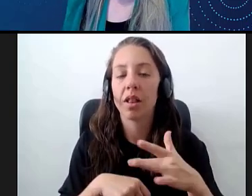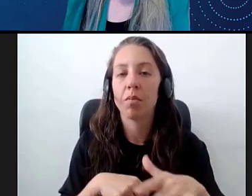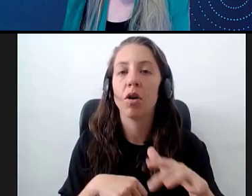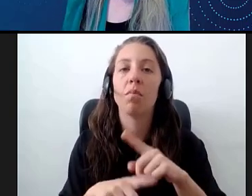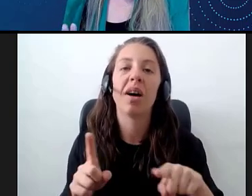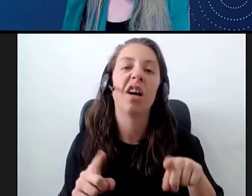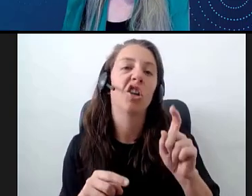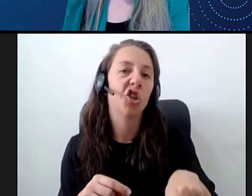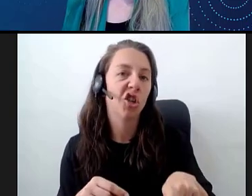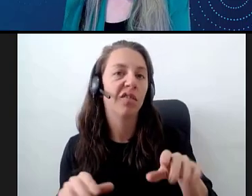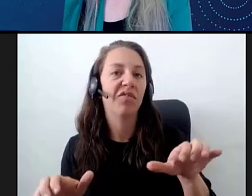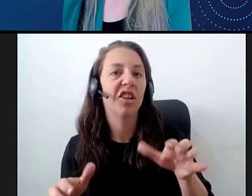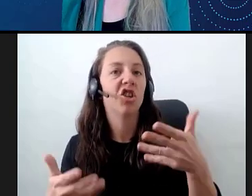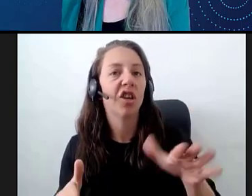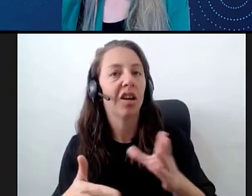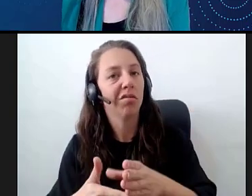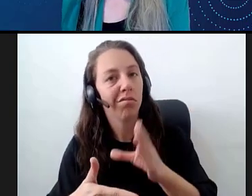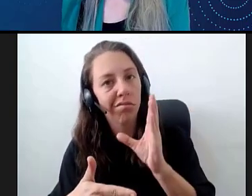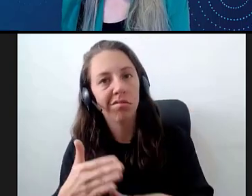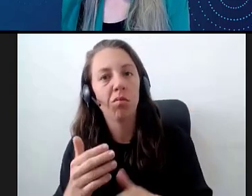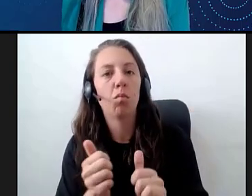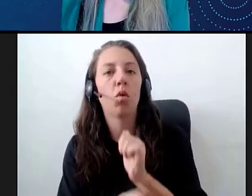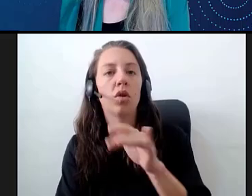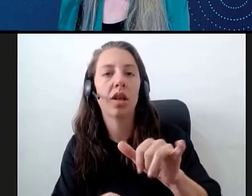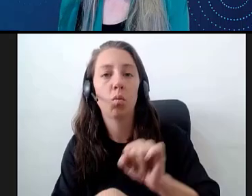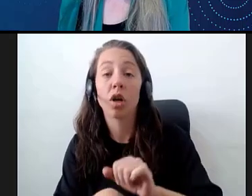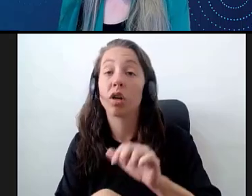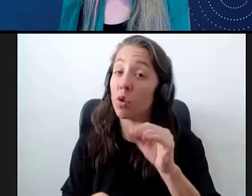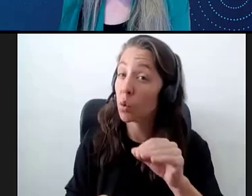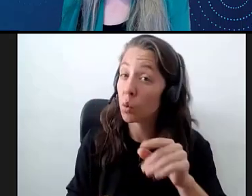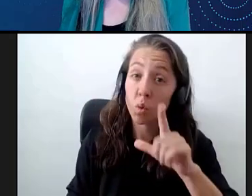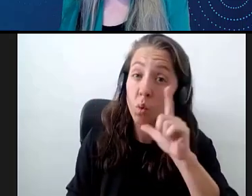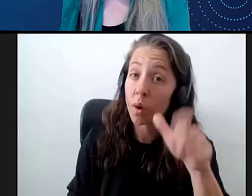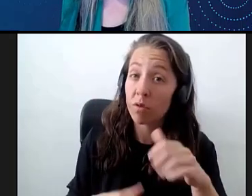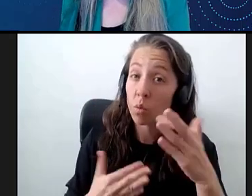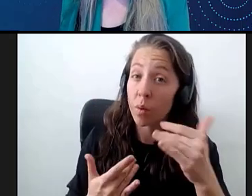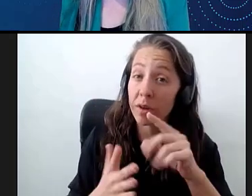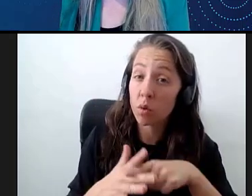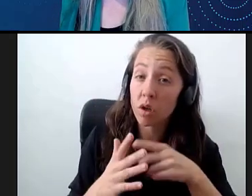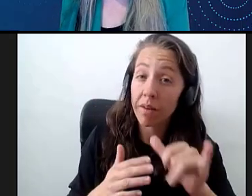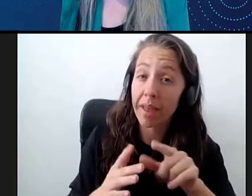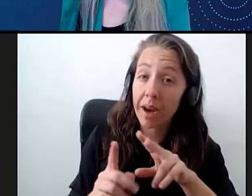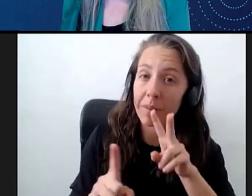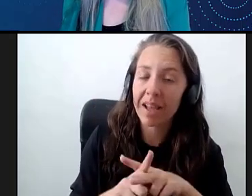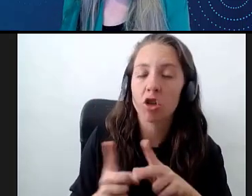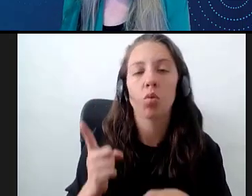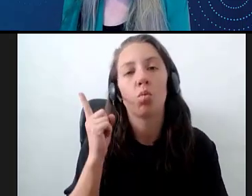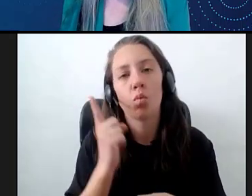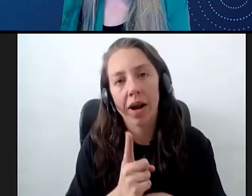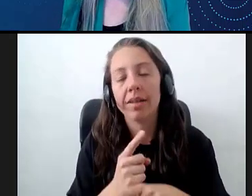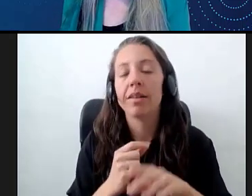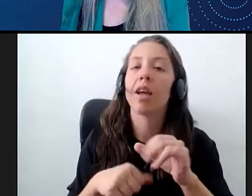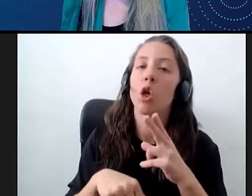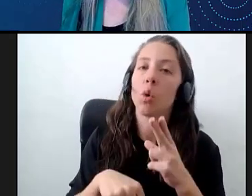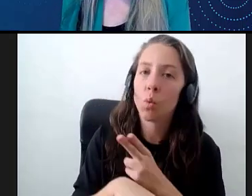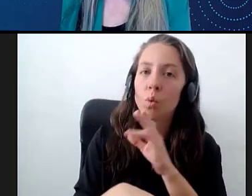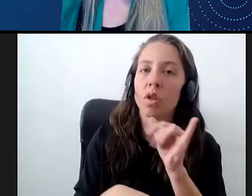is you don't have to wait to start your application. You can use the updated funding opportunity and existing instructions,